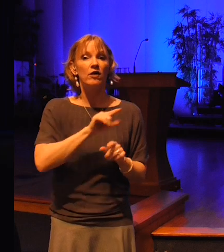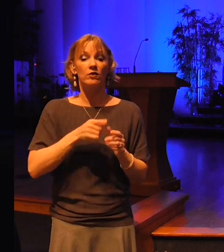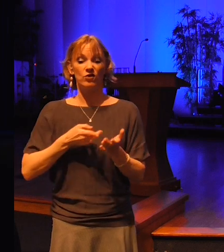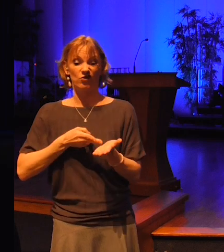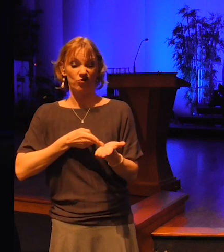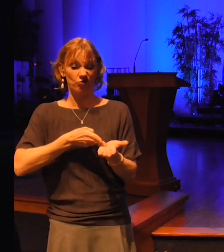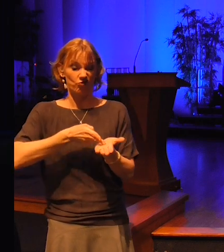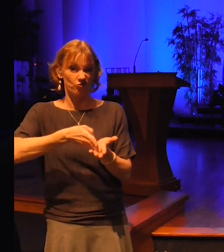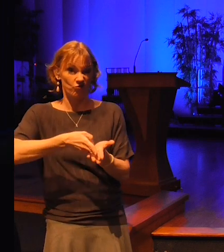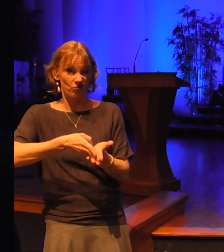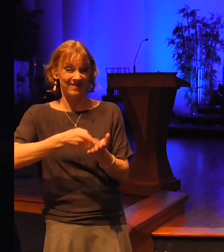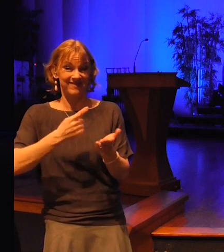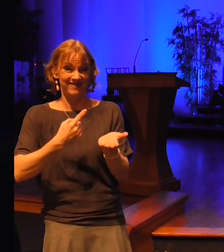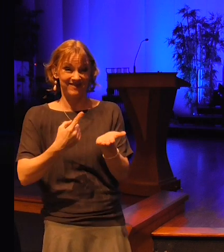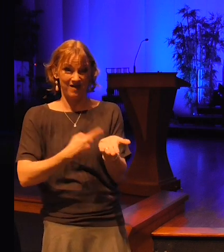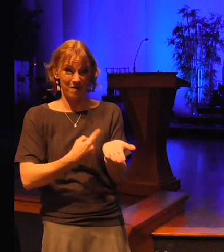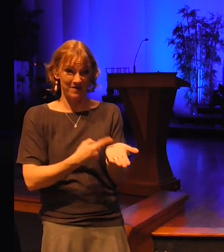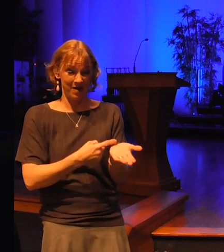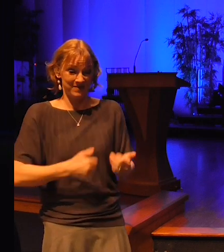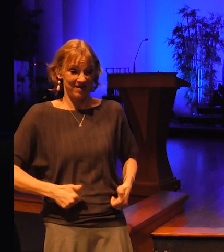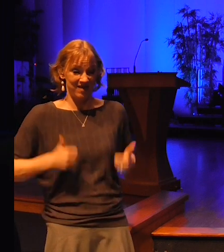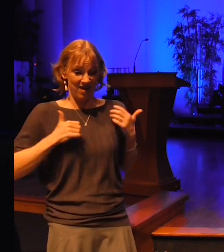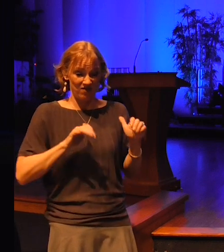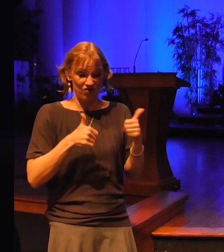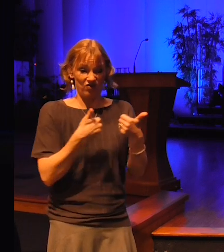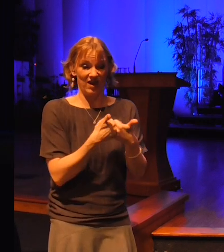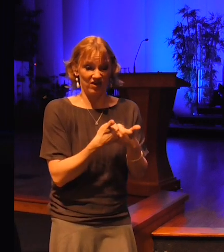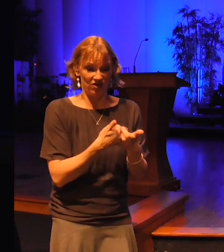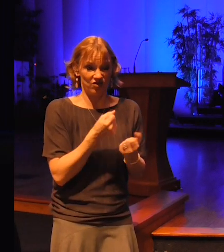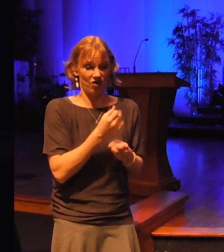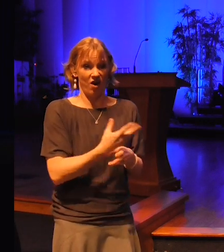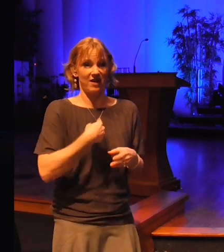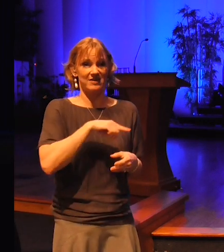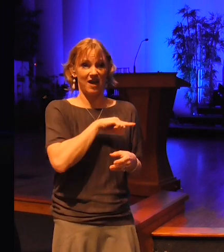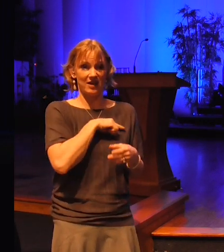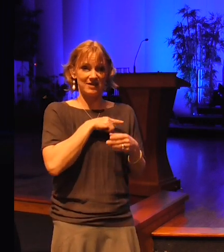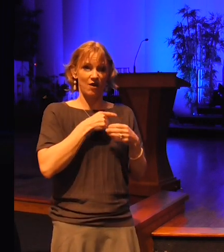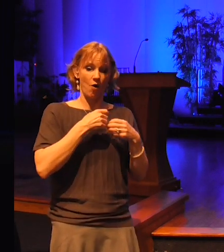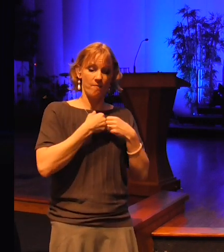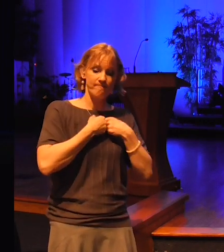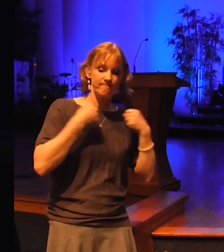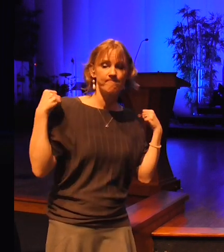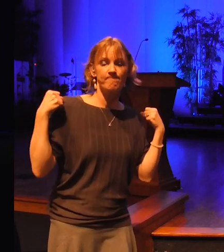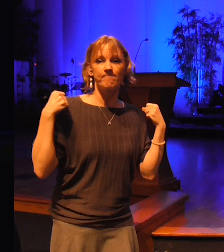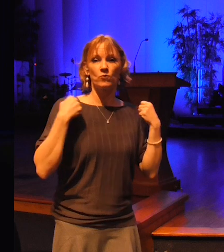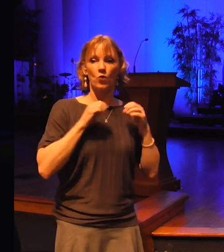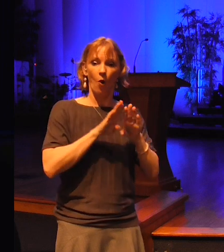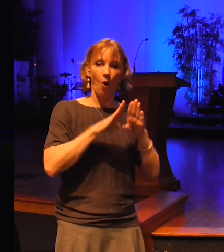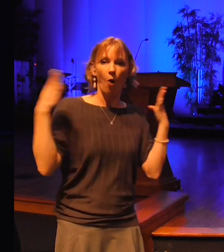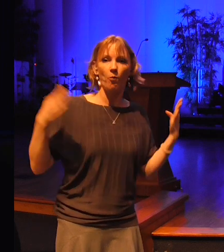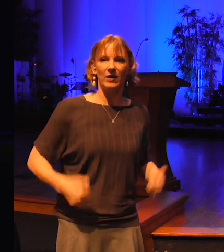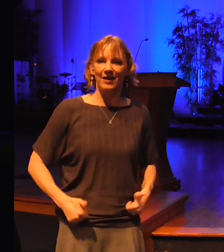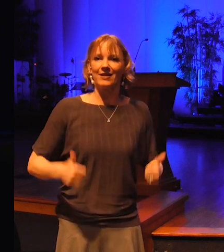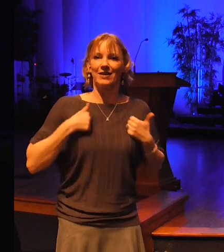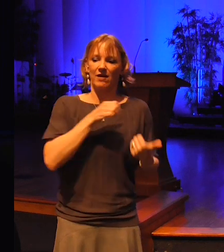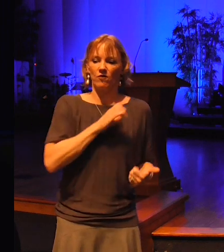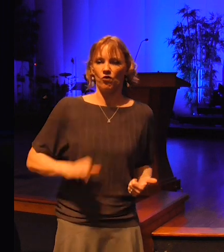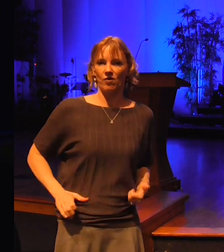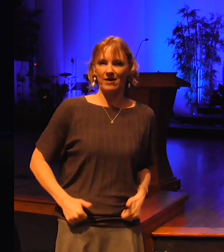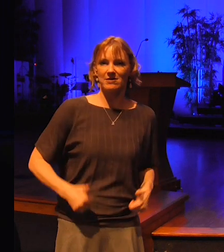challenges of life that break us open into living the Christ life sometimes forgiveness isn't even